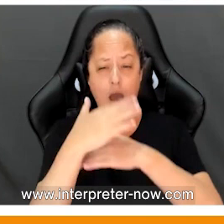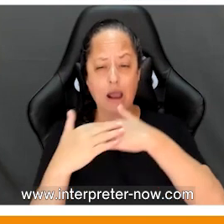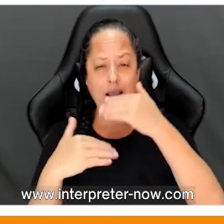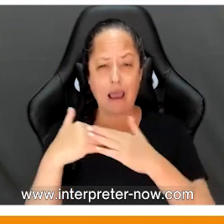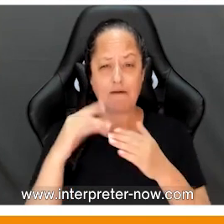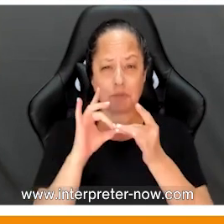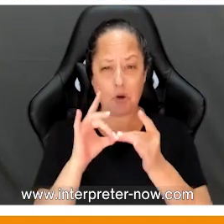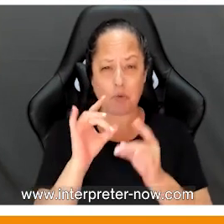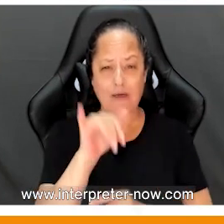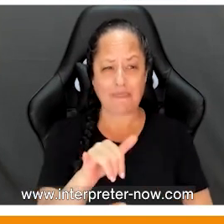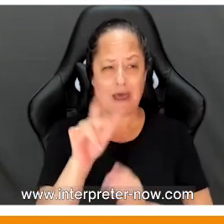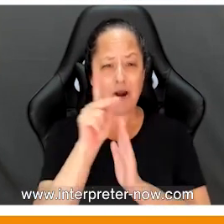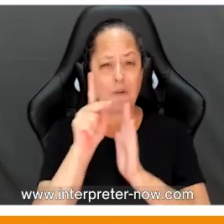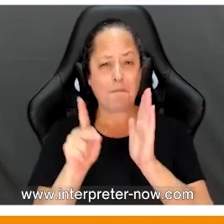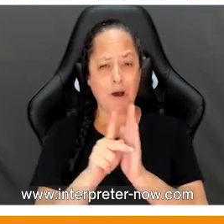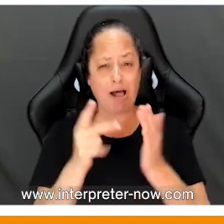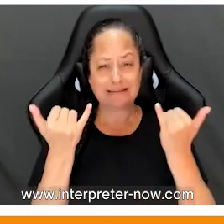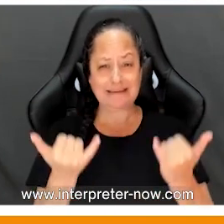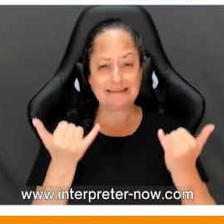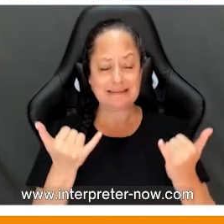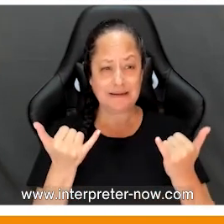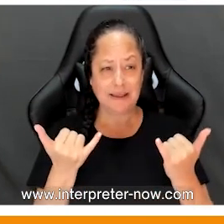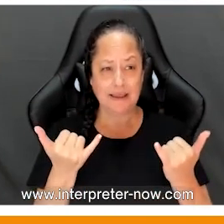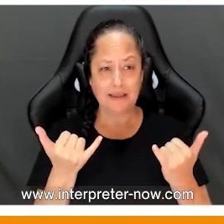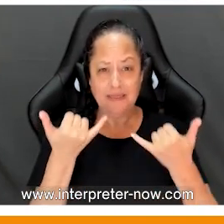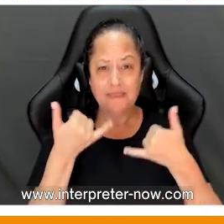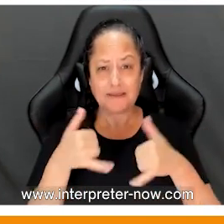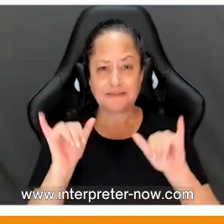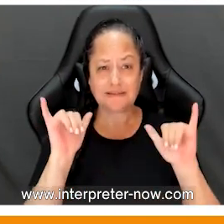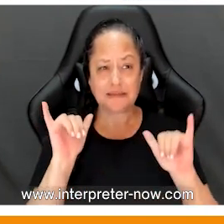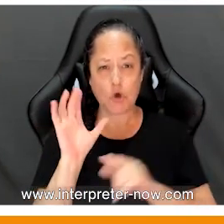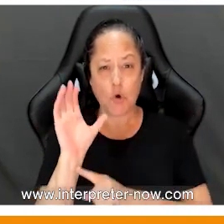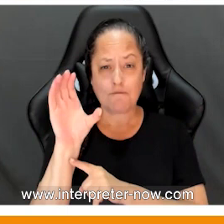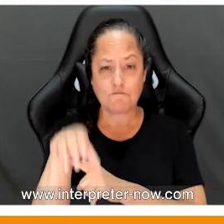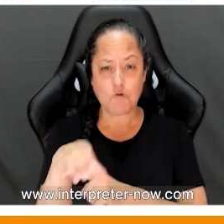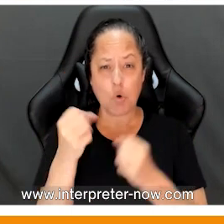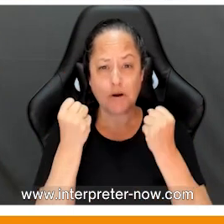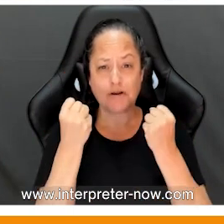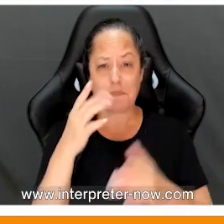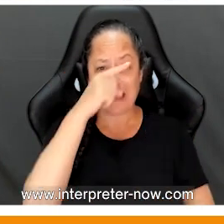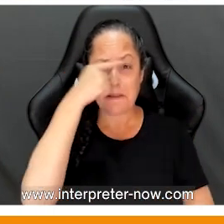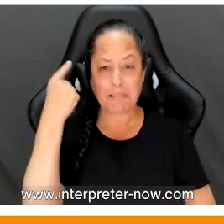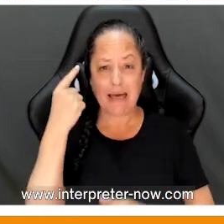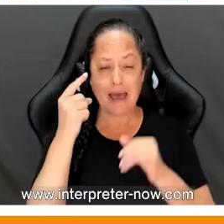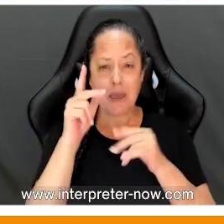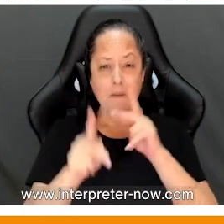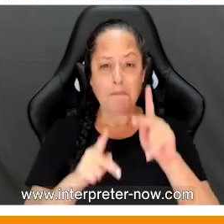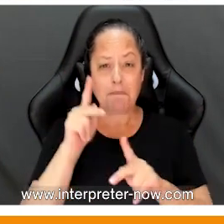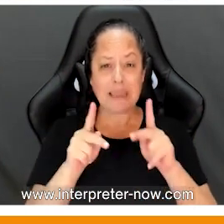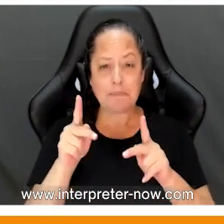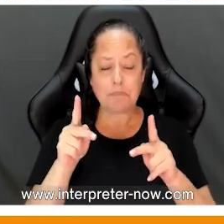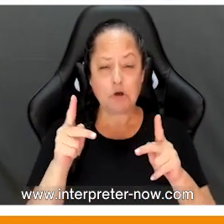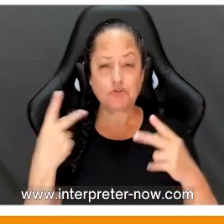There are policies these days that still force many Black individuals to cut their hair,